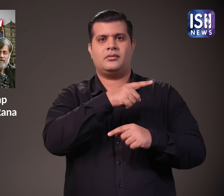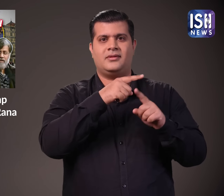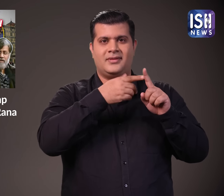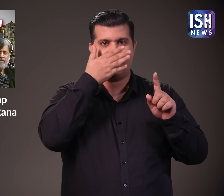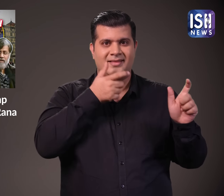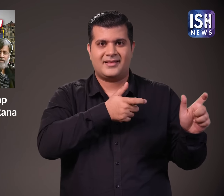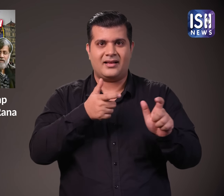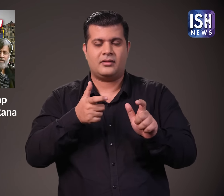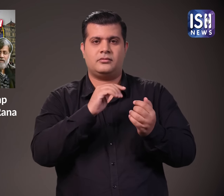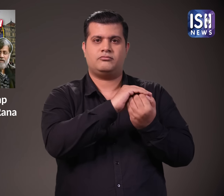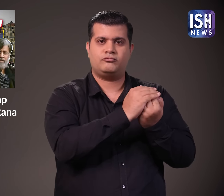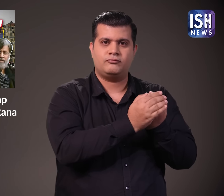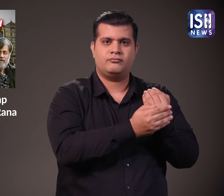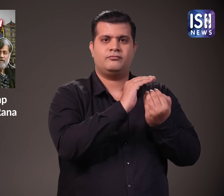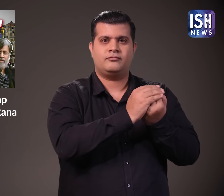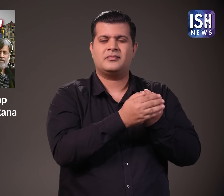It was said that Congress has a soft corner for terrorism.